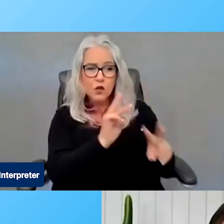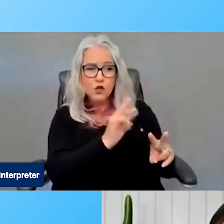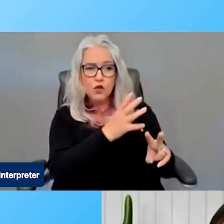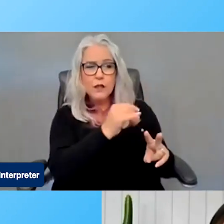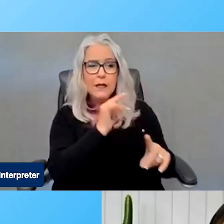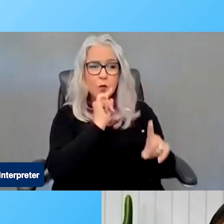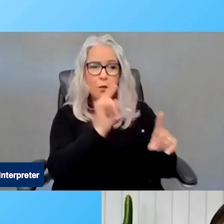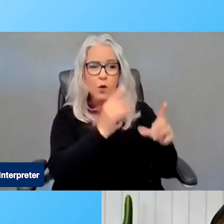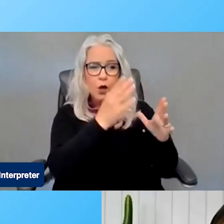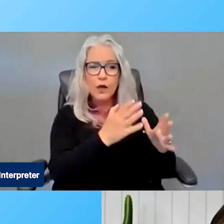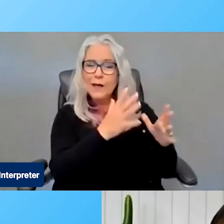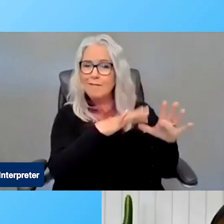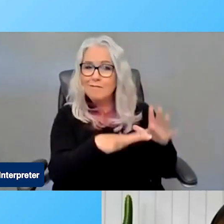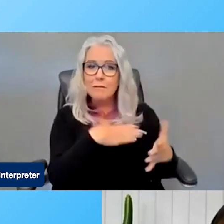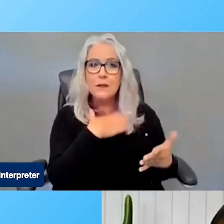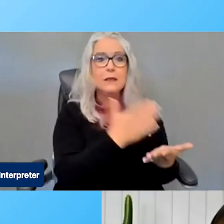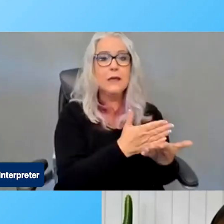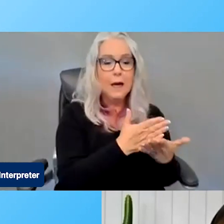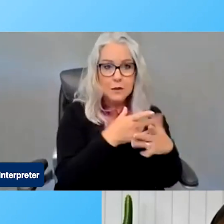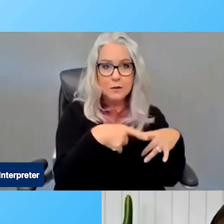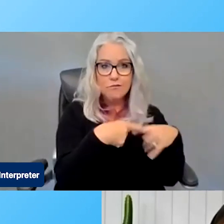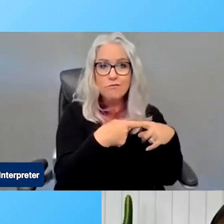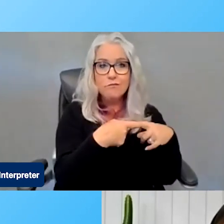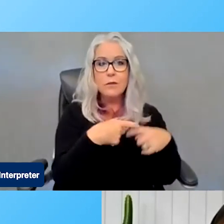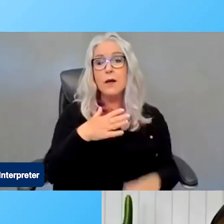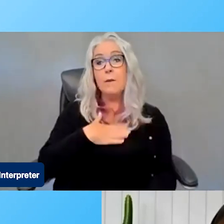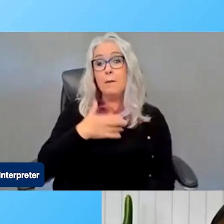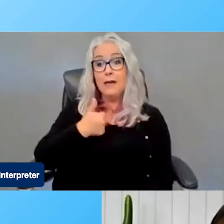So myself and other disability